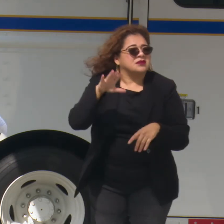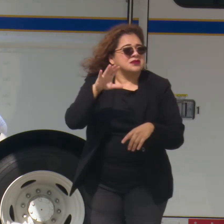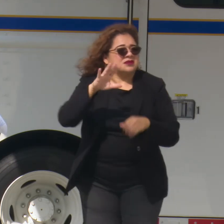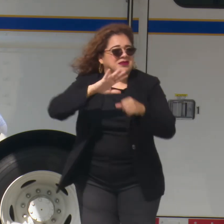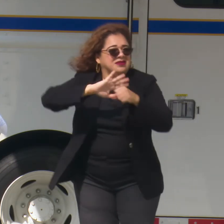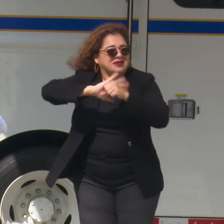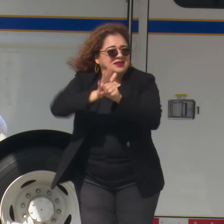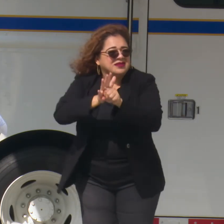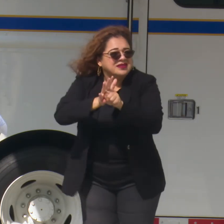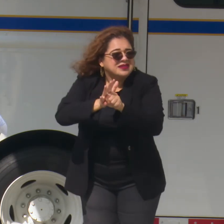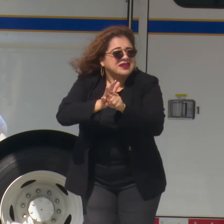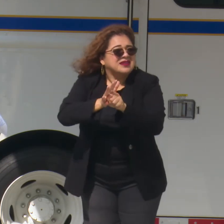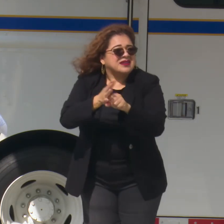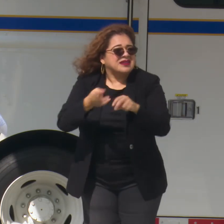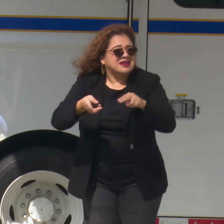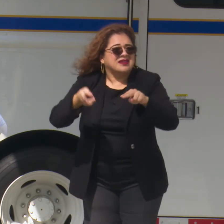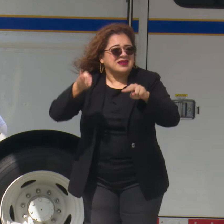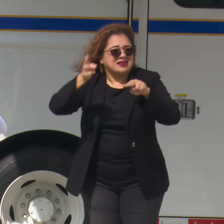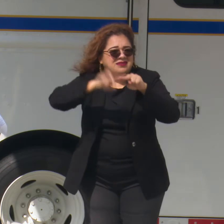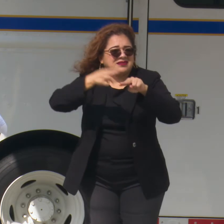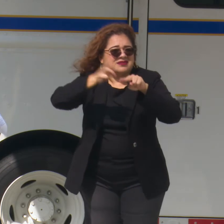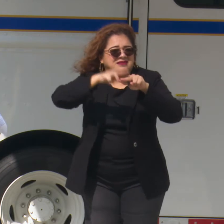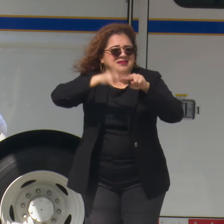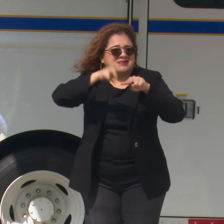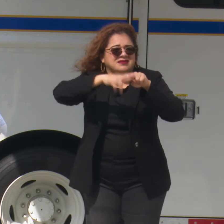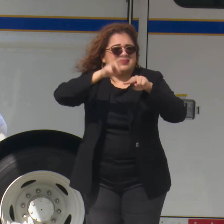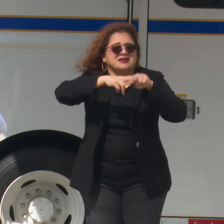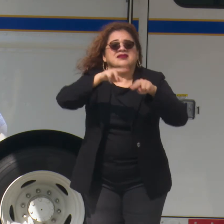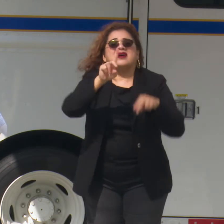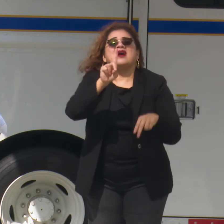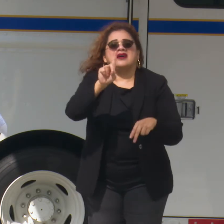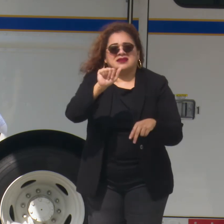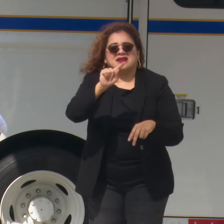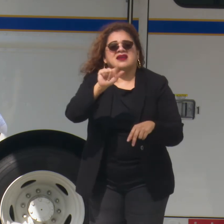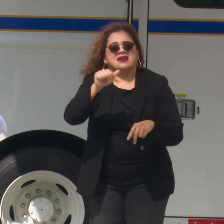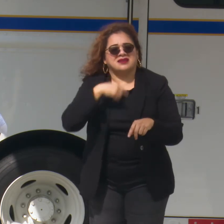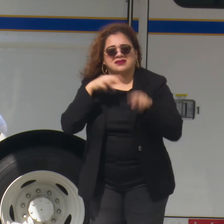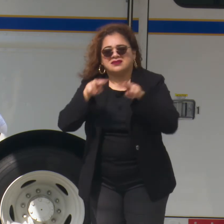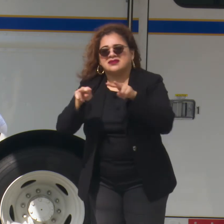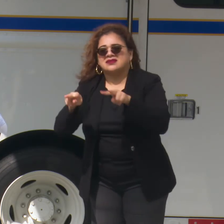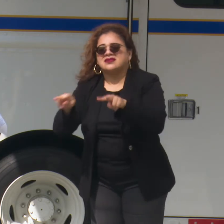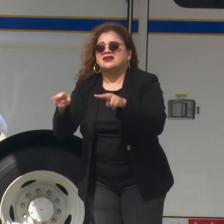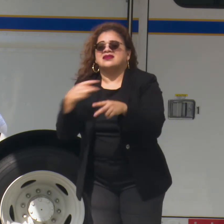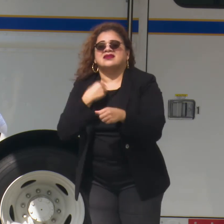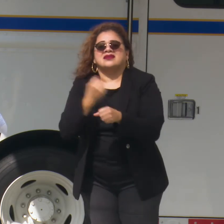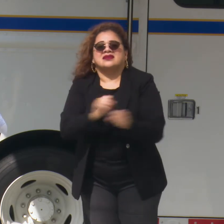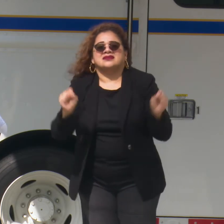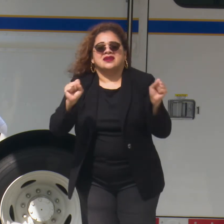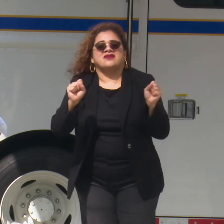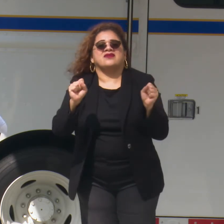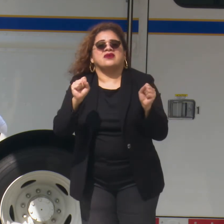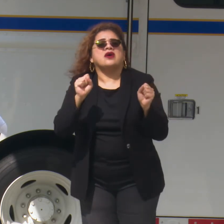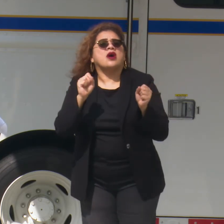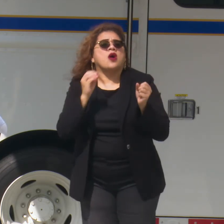increased from March until the end of July when we issued the safe and, we issued the safer at home order in March and we had to close down much of